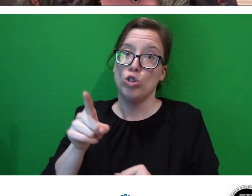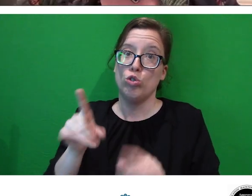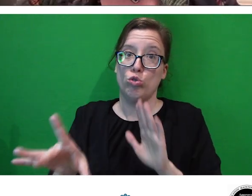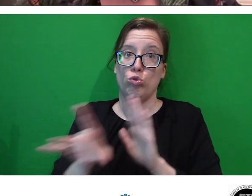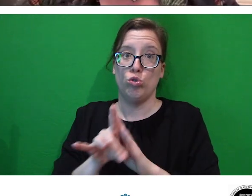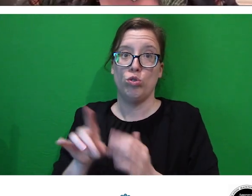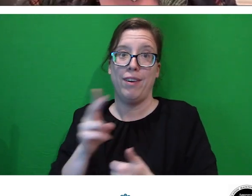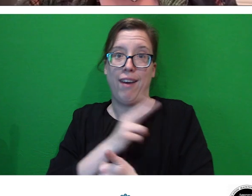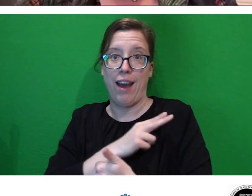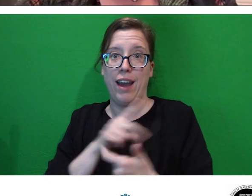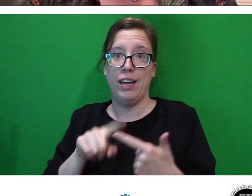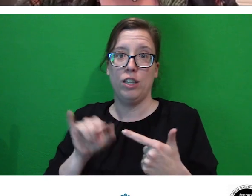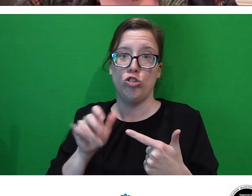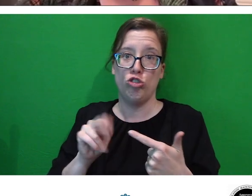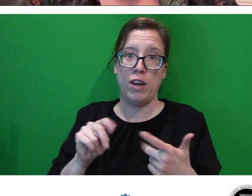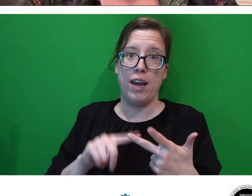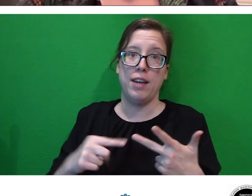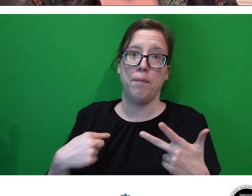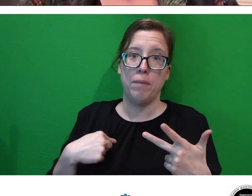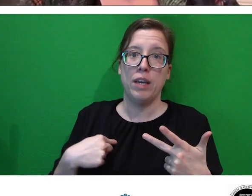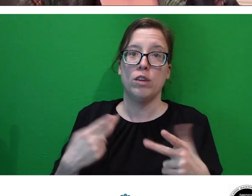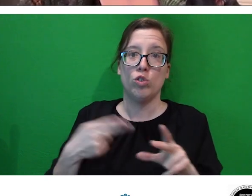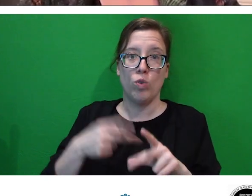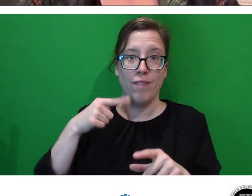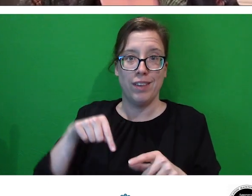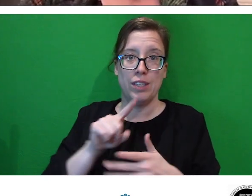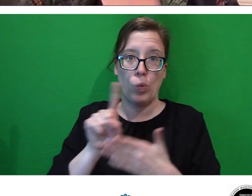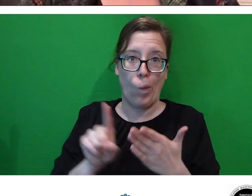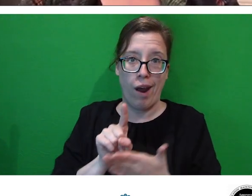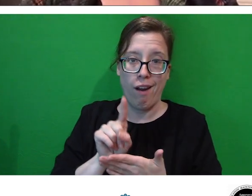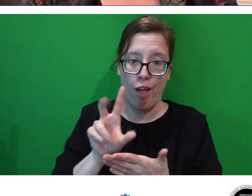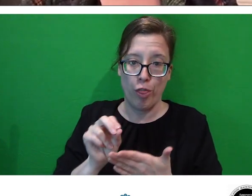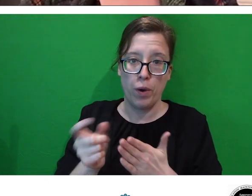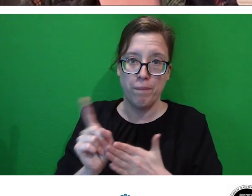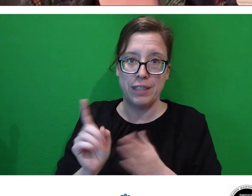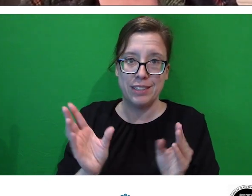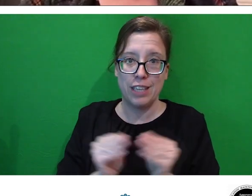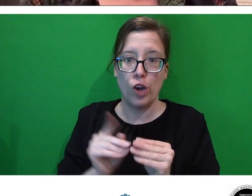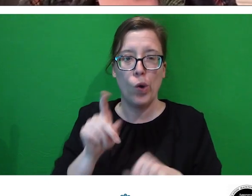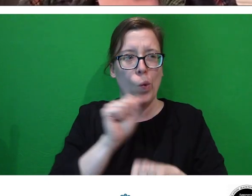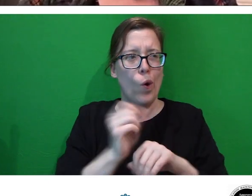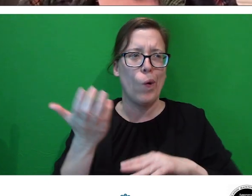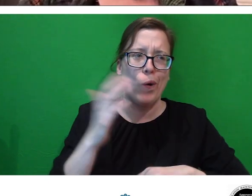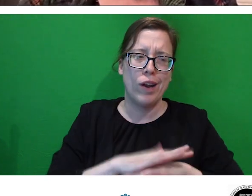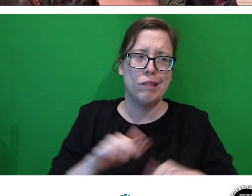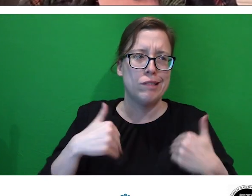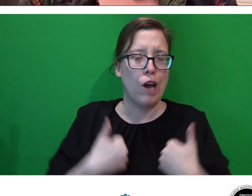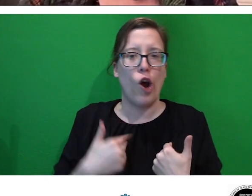just placating you. I'm not just blowing smoke. I really do appreciate your choosing to join Heidi